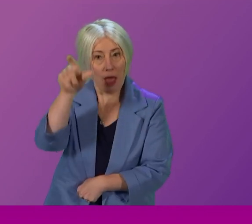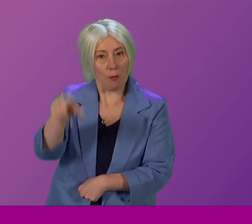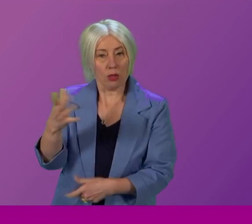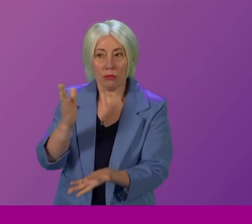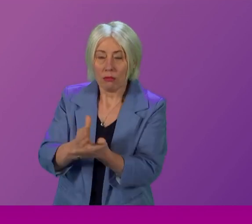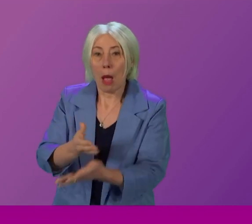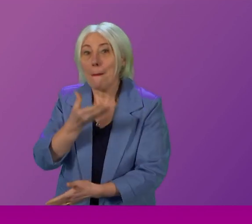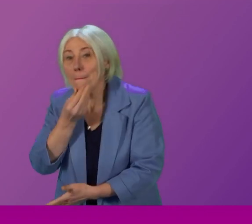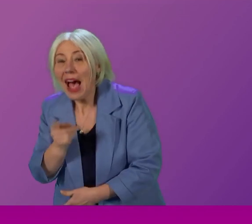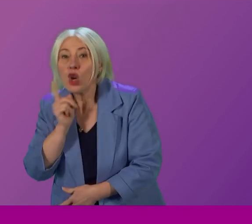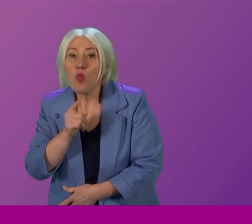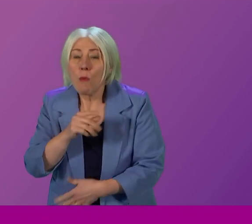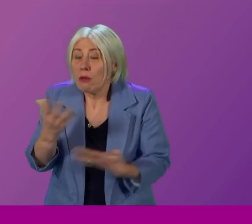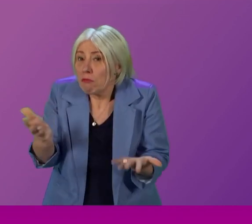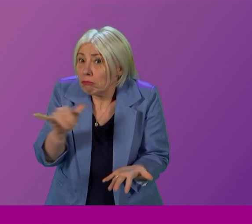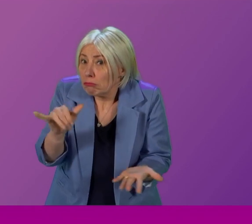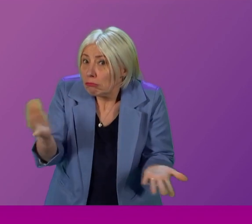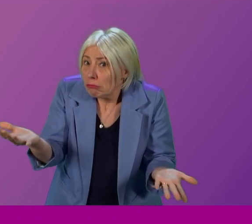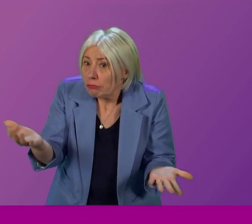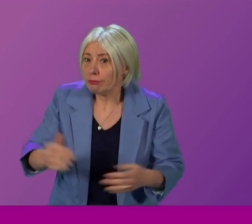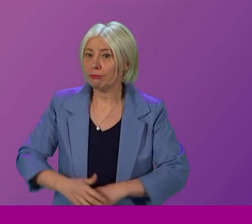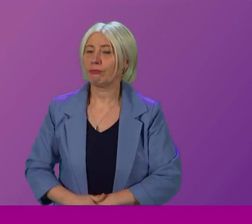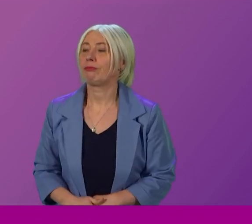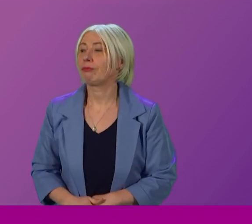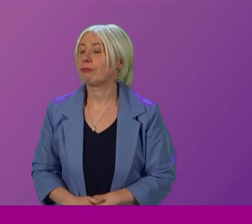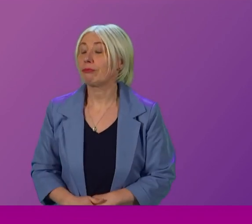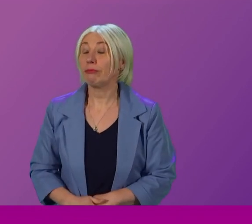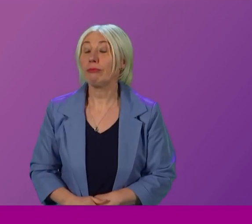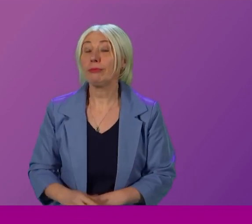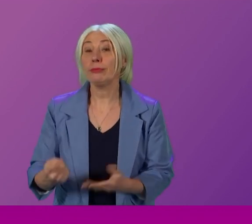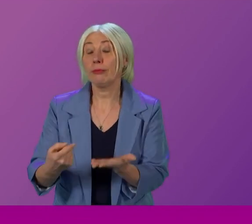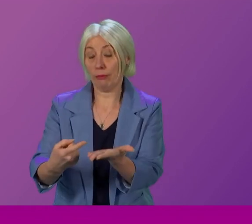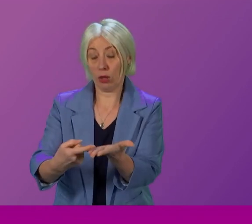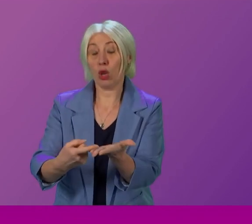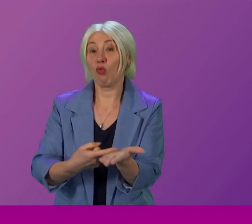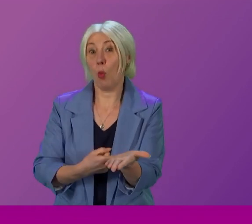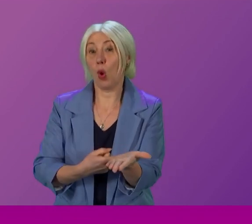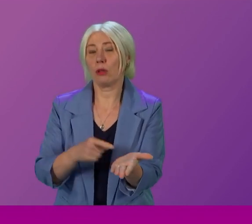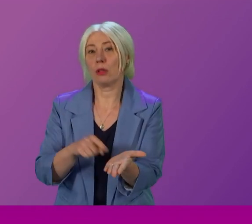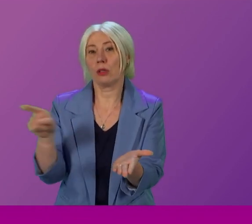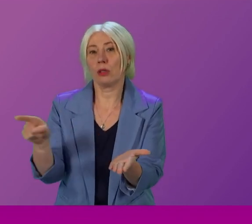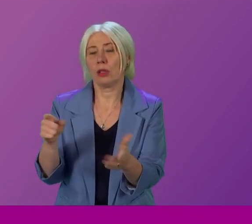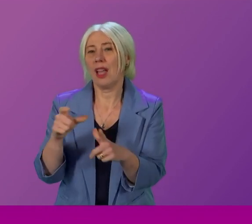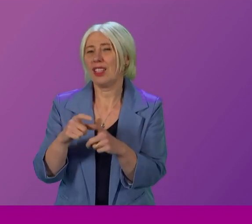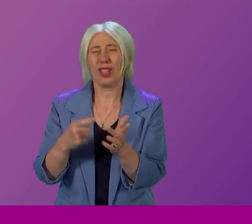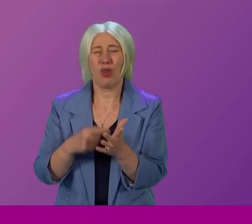First, I really think that Douglas Ross is clutching at straws in his